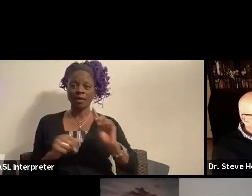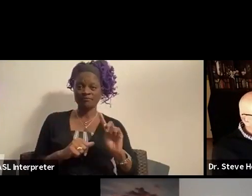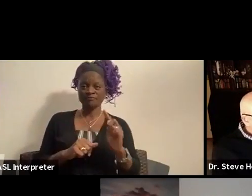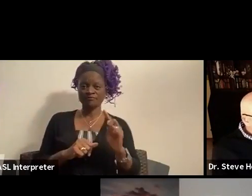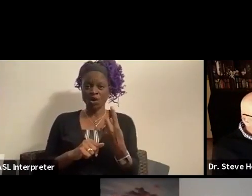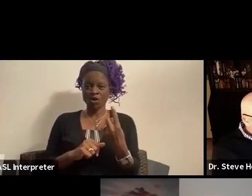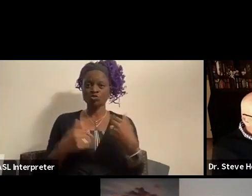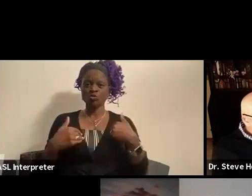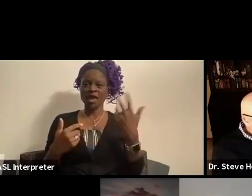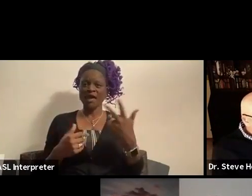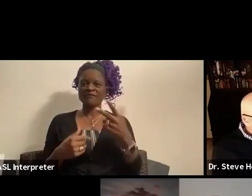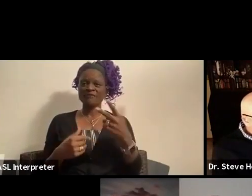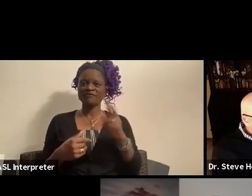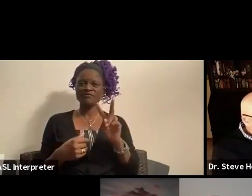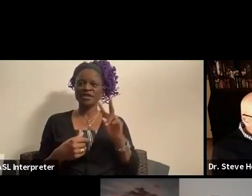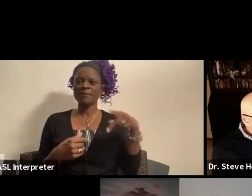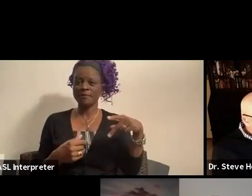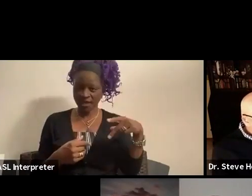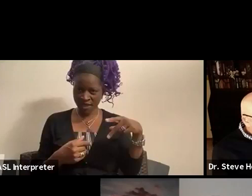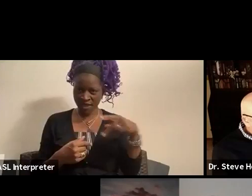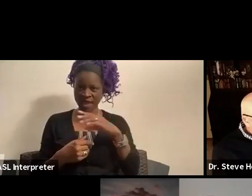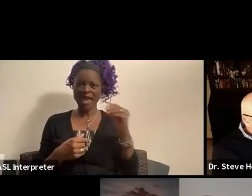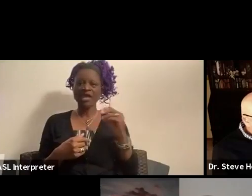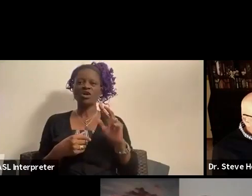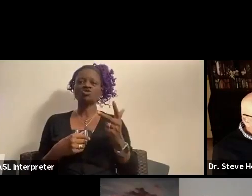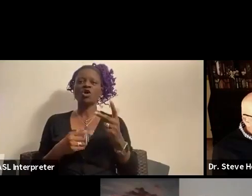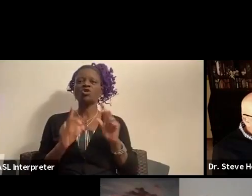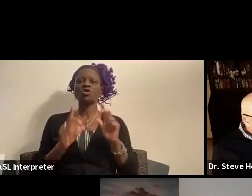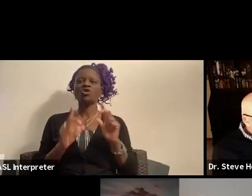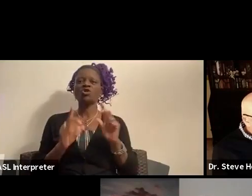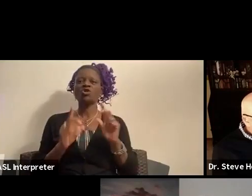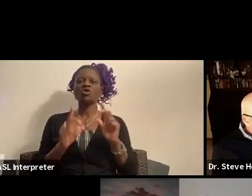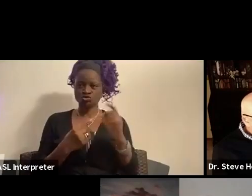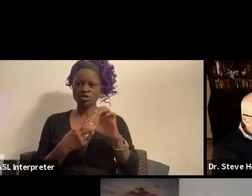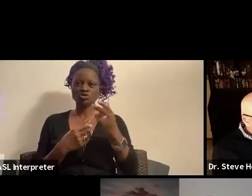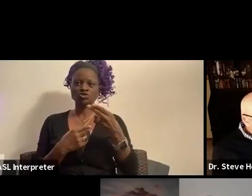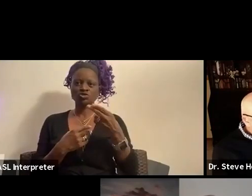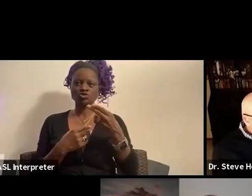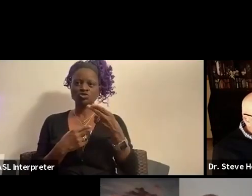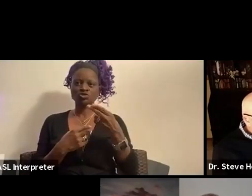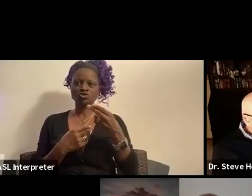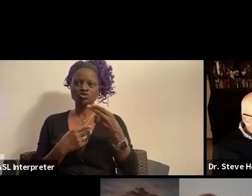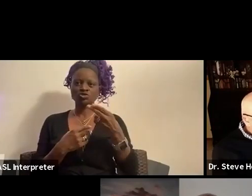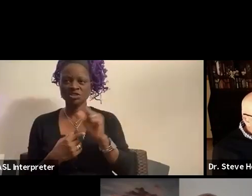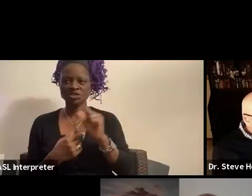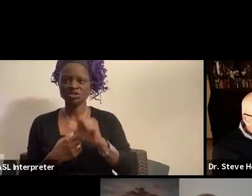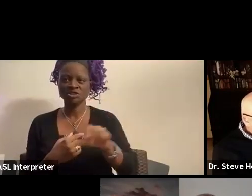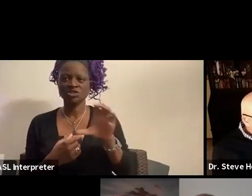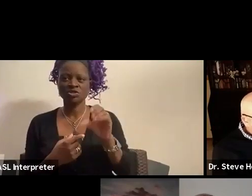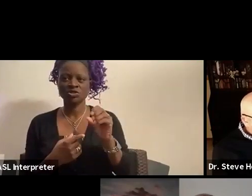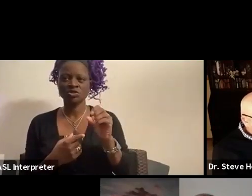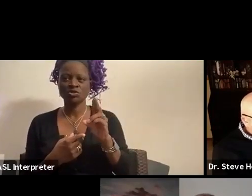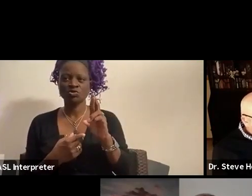of the Board of Supervisors, and the Third District supervisor, Chris Courcey. And I'd like to introduce him because I think that this topic is near and dear to